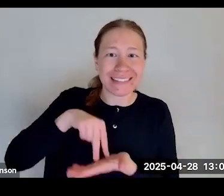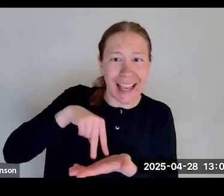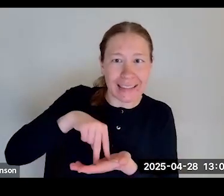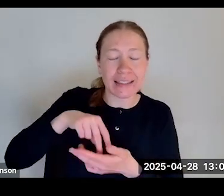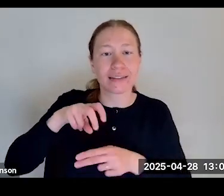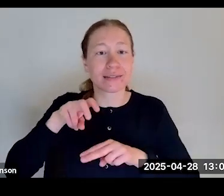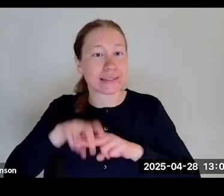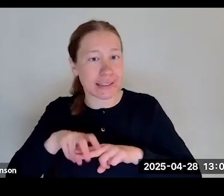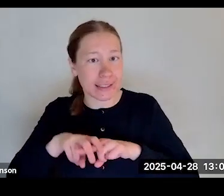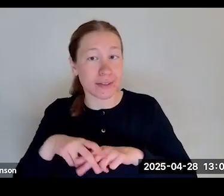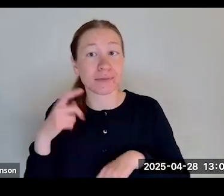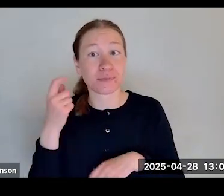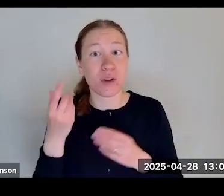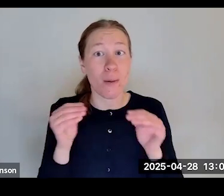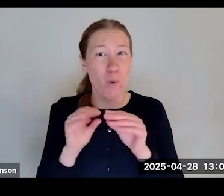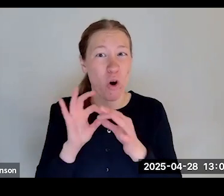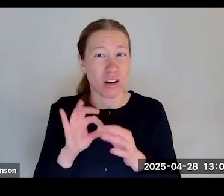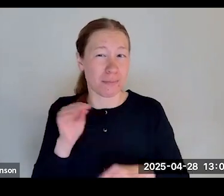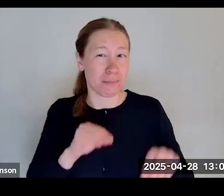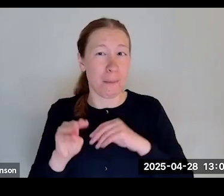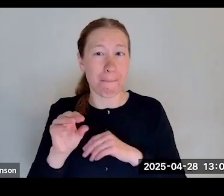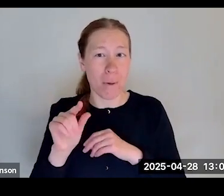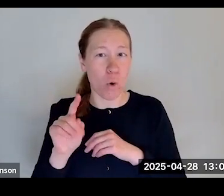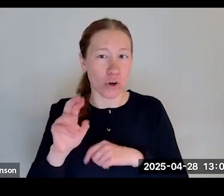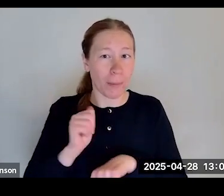so this was a more motor based physical limitation for pain.